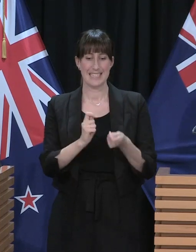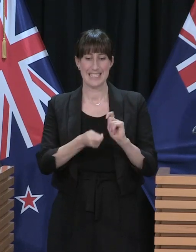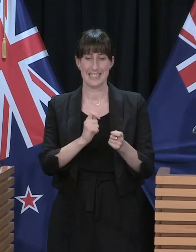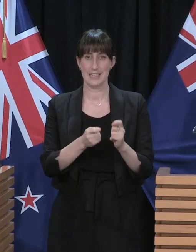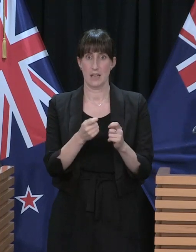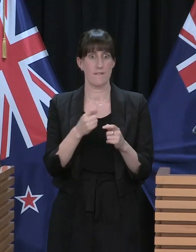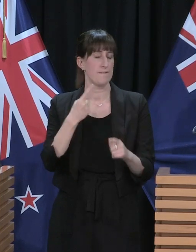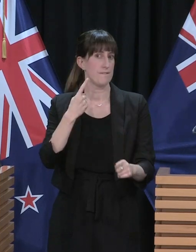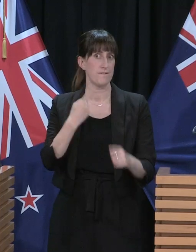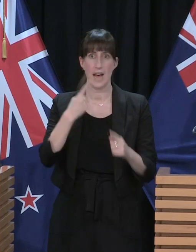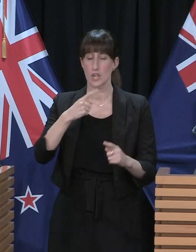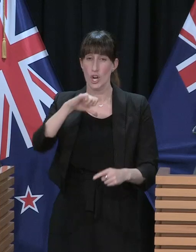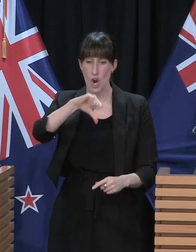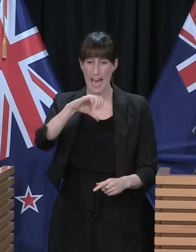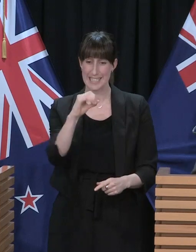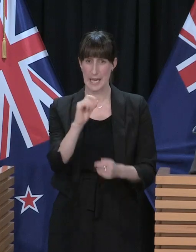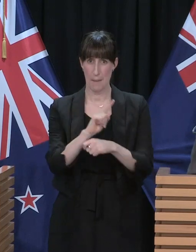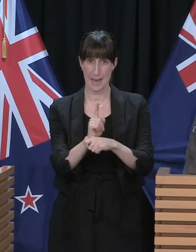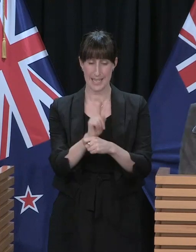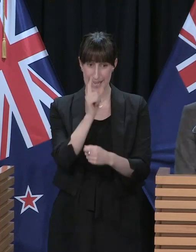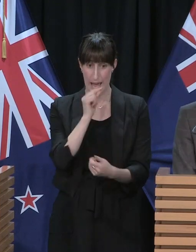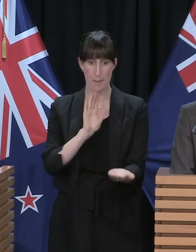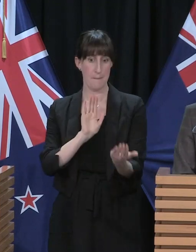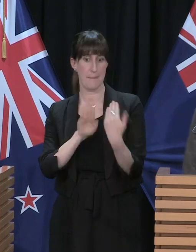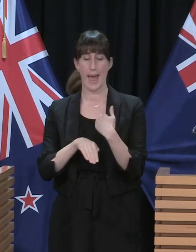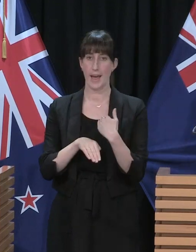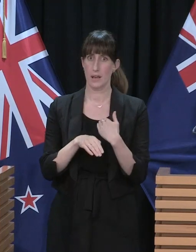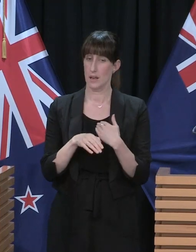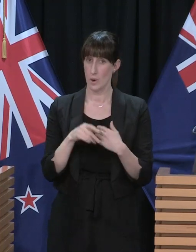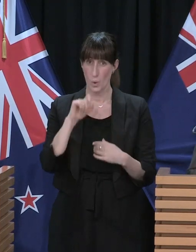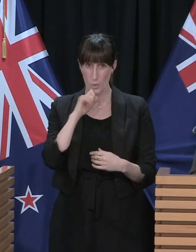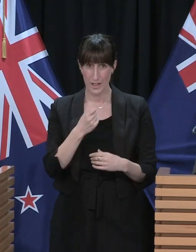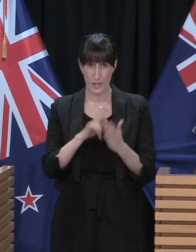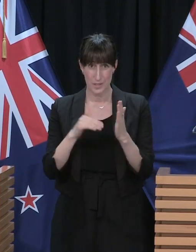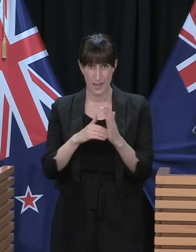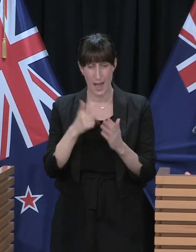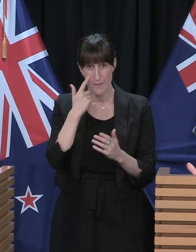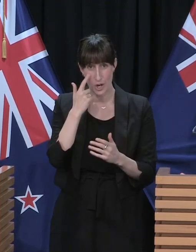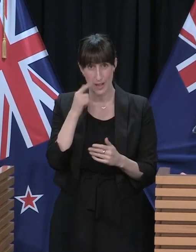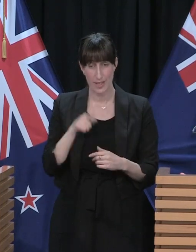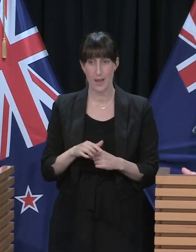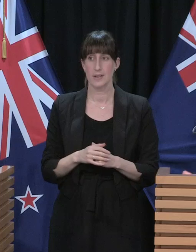only takes 90 minutes to get the results back. Is that something we're looking at?